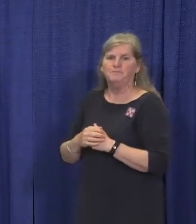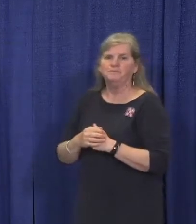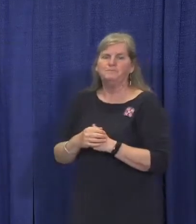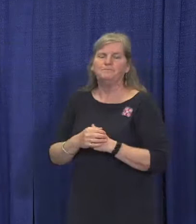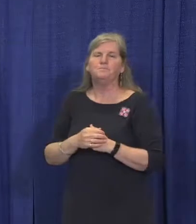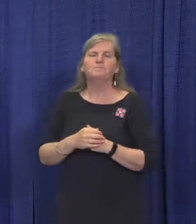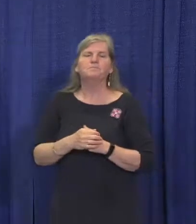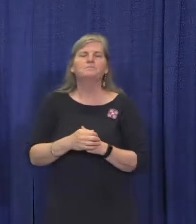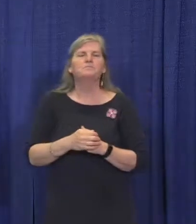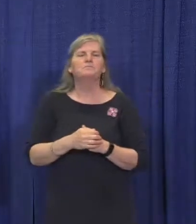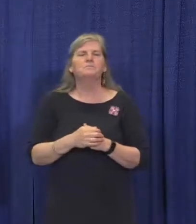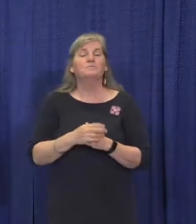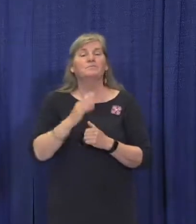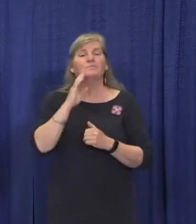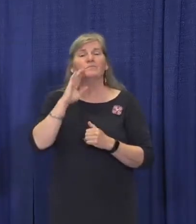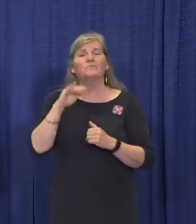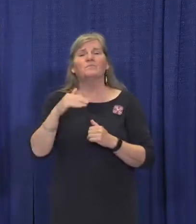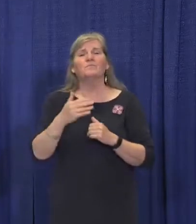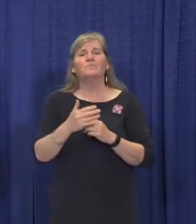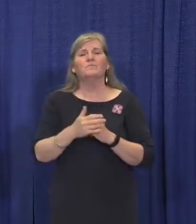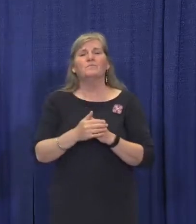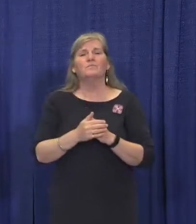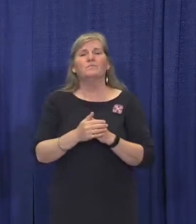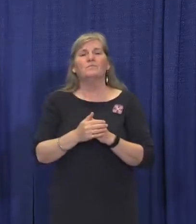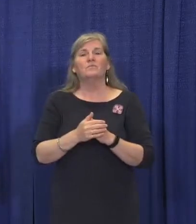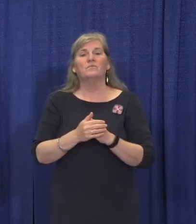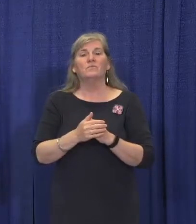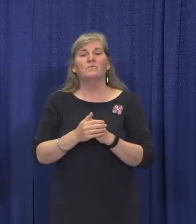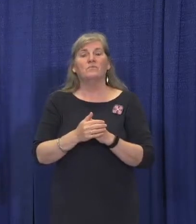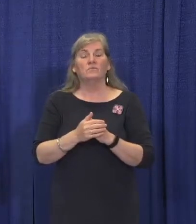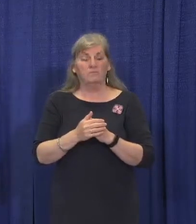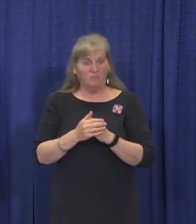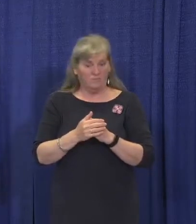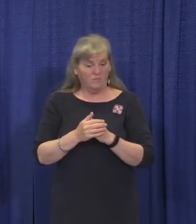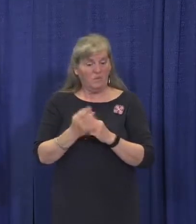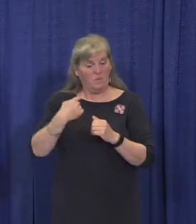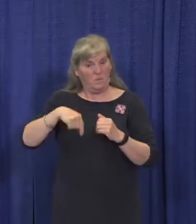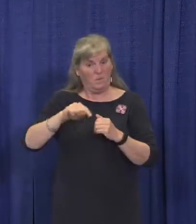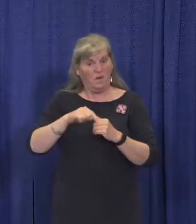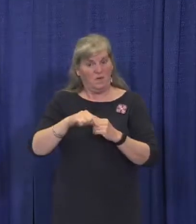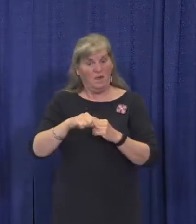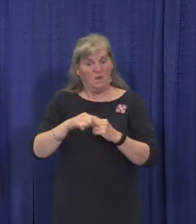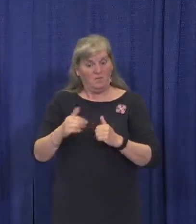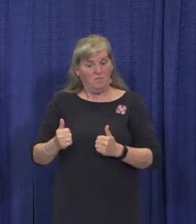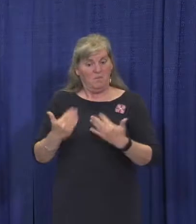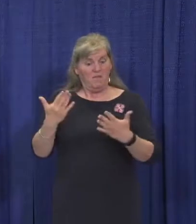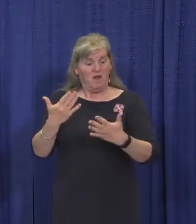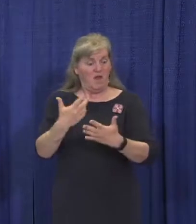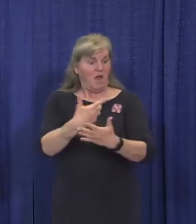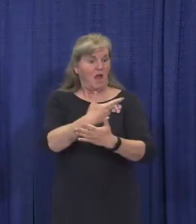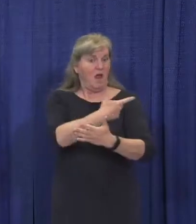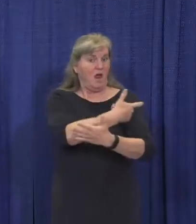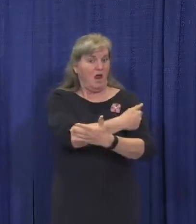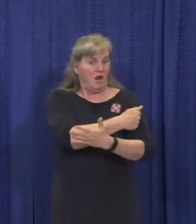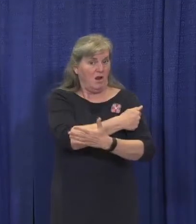this disease. In fact without our early aggressive vaccine rollout and